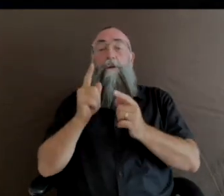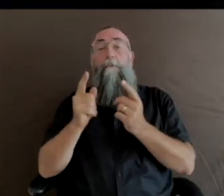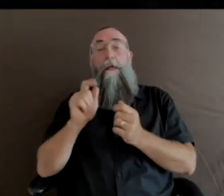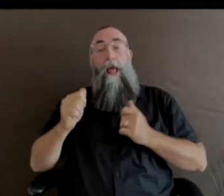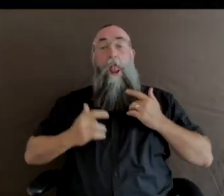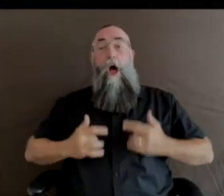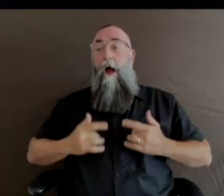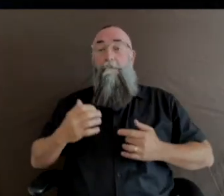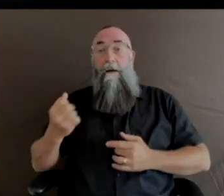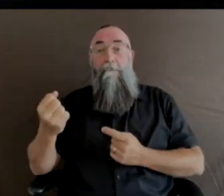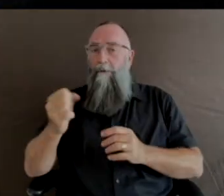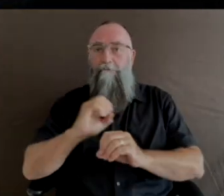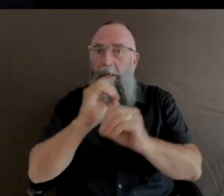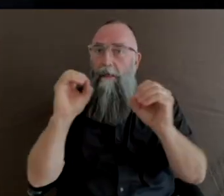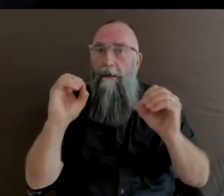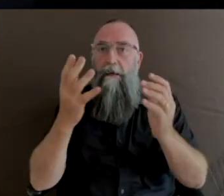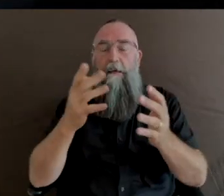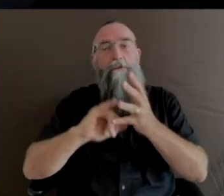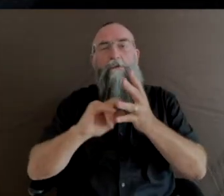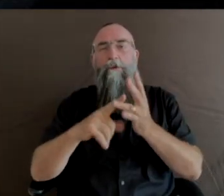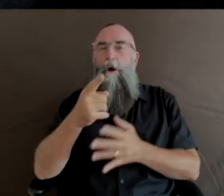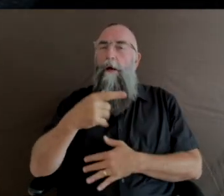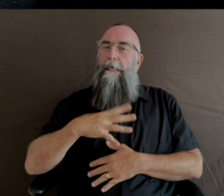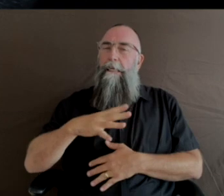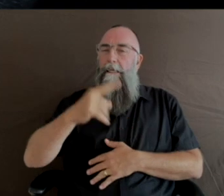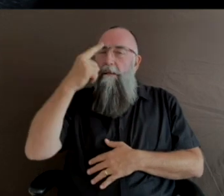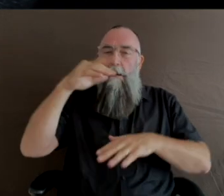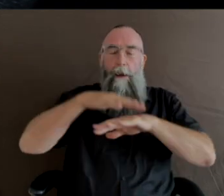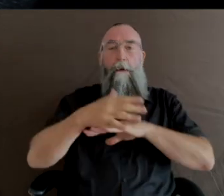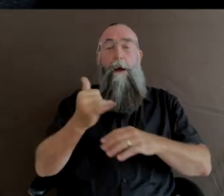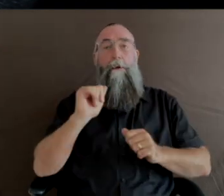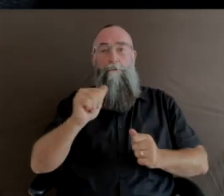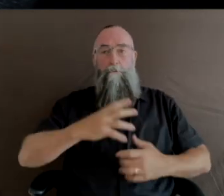And that can often bring about a change, a transformation in,